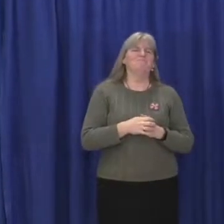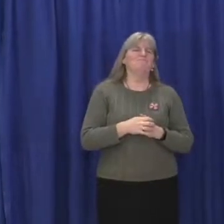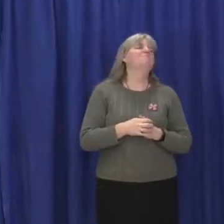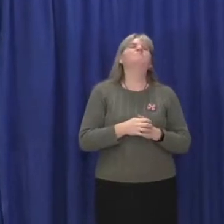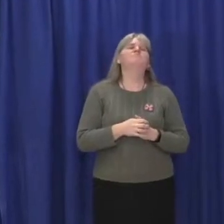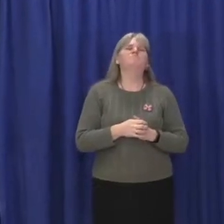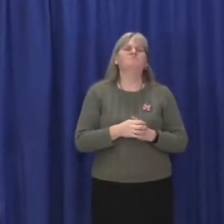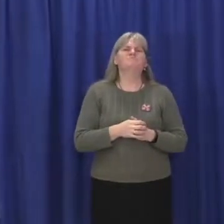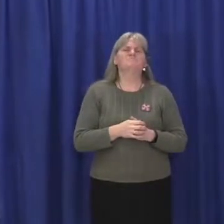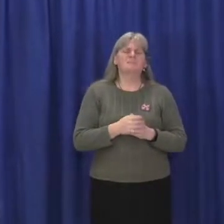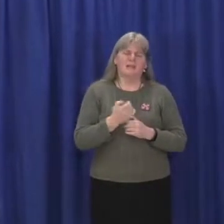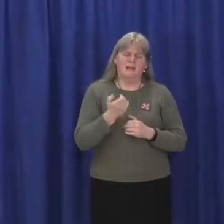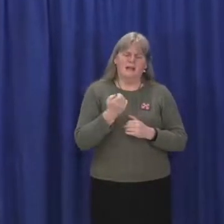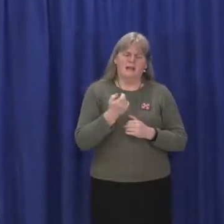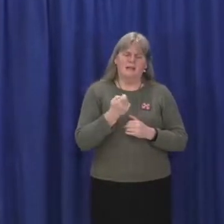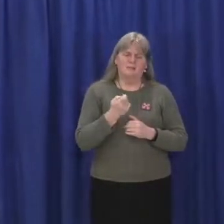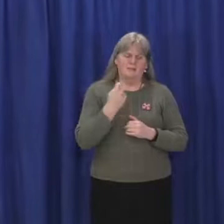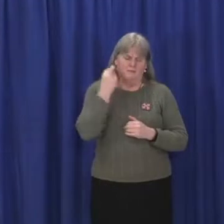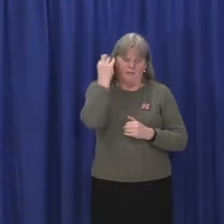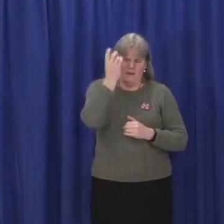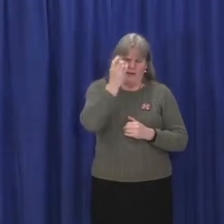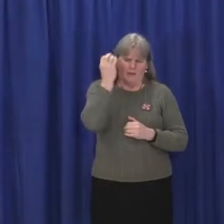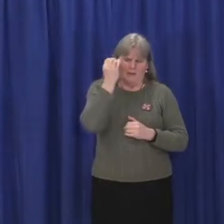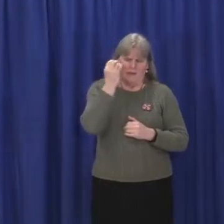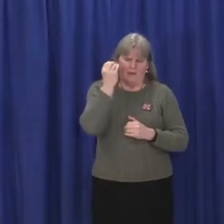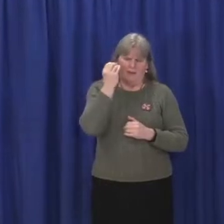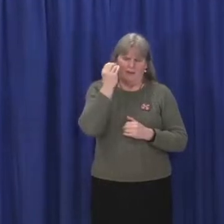I wanna take a moment to reflect on where we are as a territory.